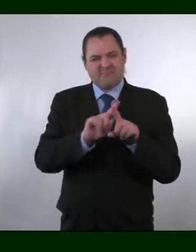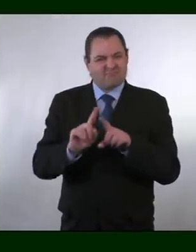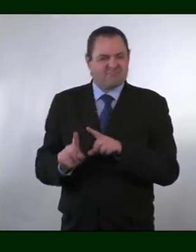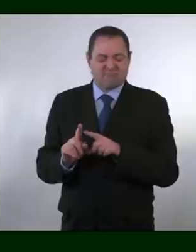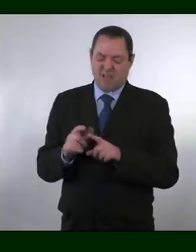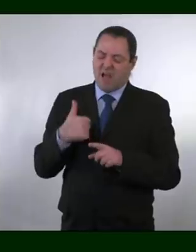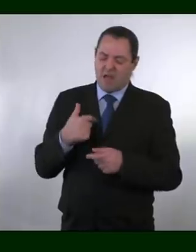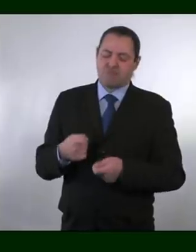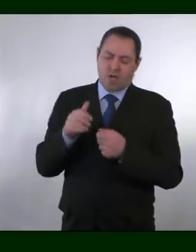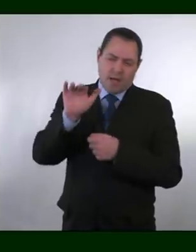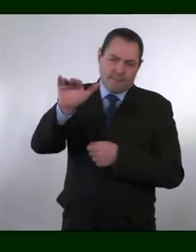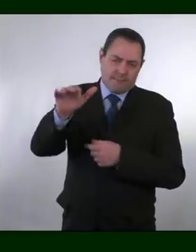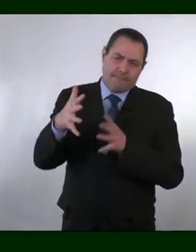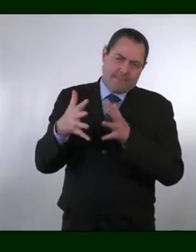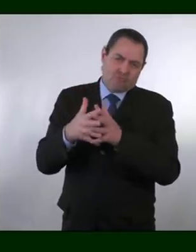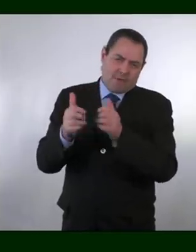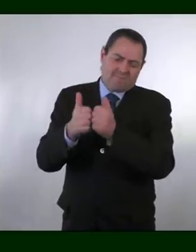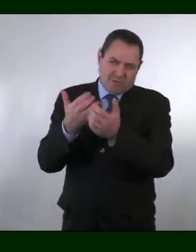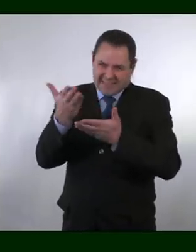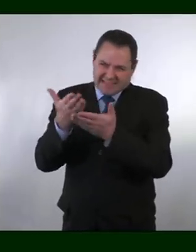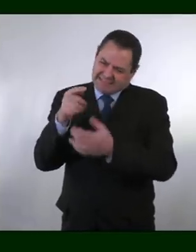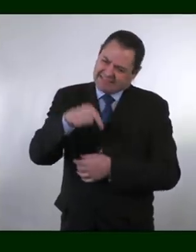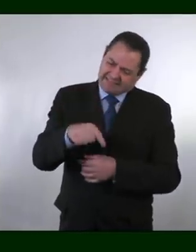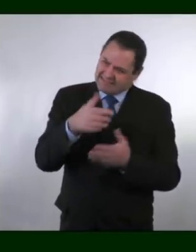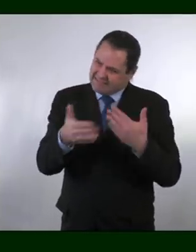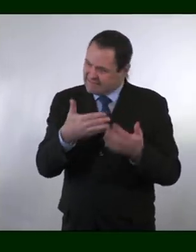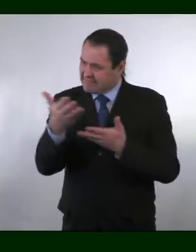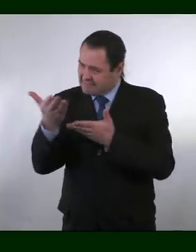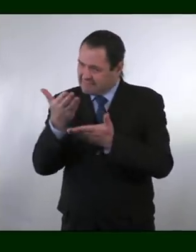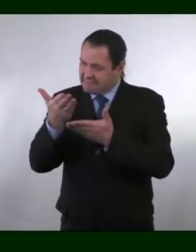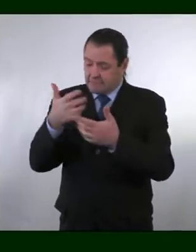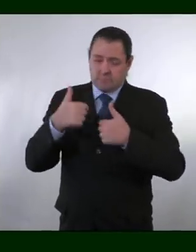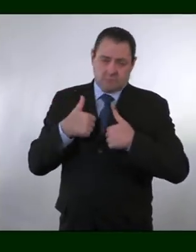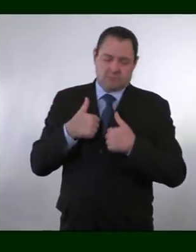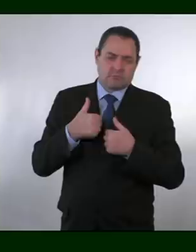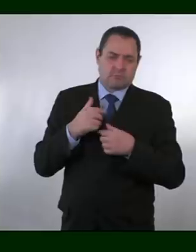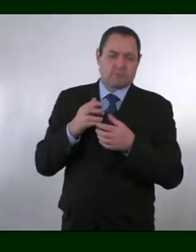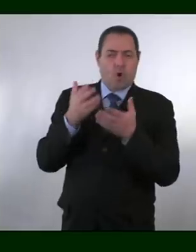with our American friends. I am working with my right hon. Friend the Secretary of State for